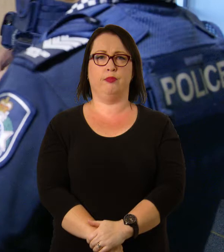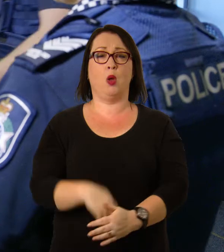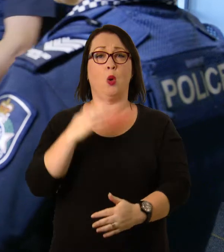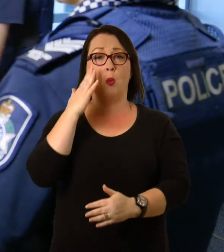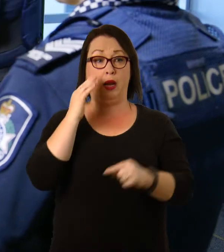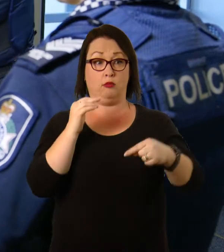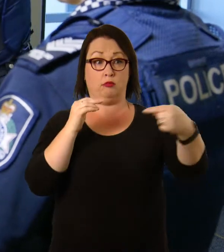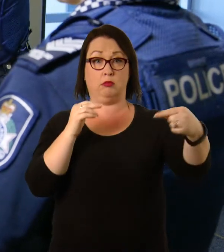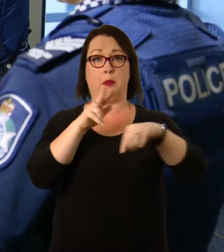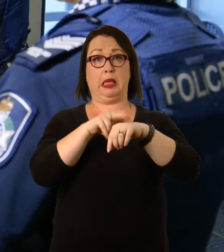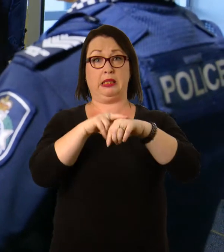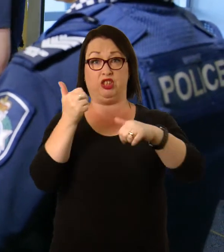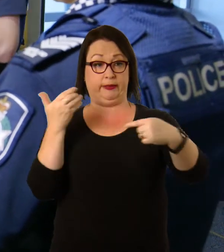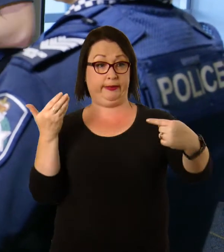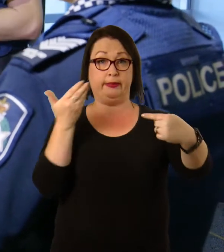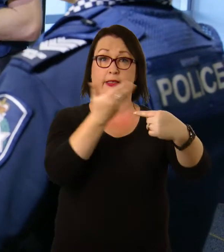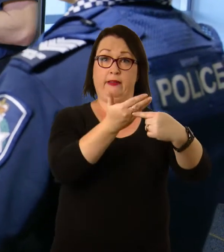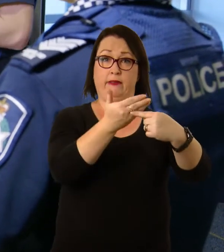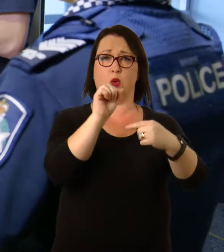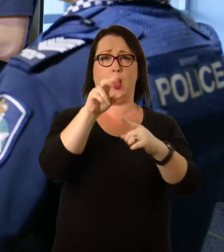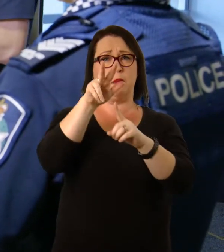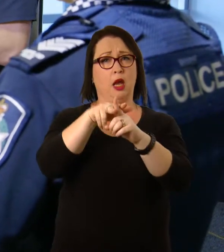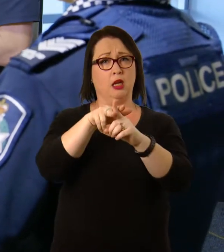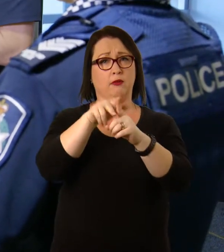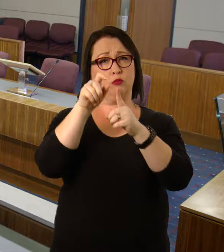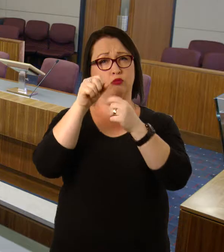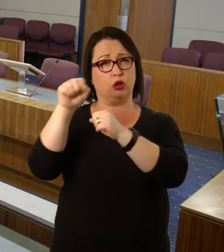Once the Police have served the Respondent with the application for a Protection Order,